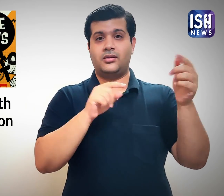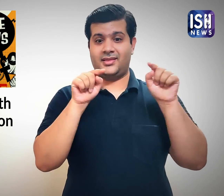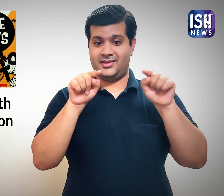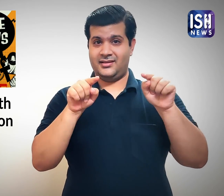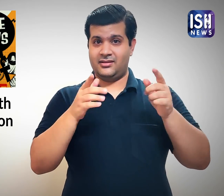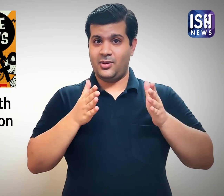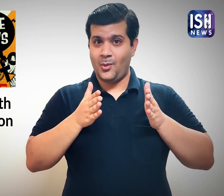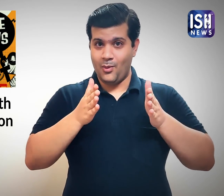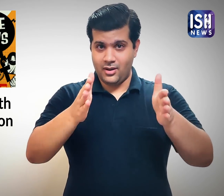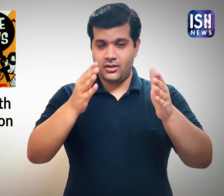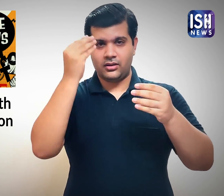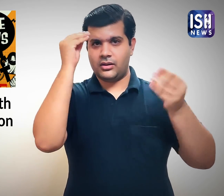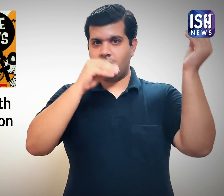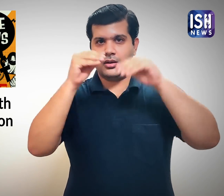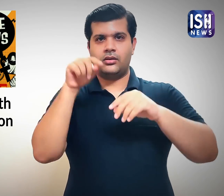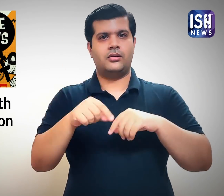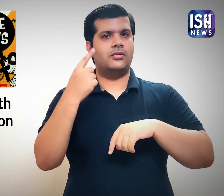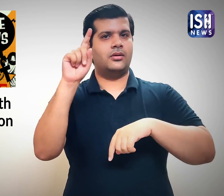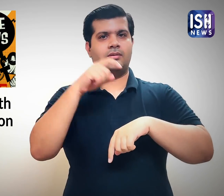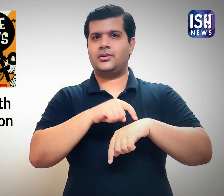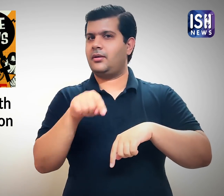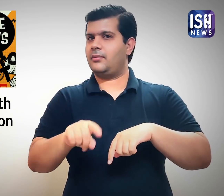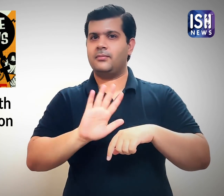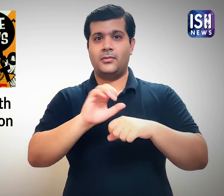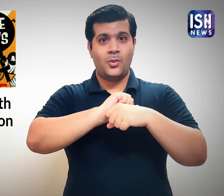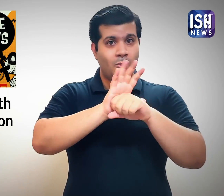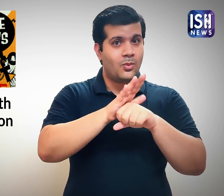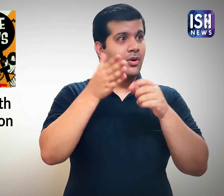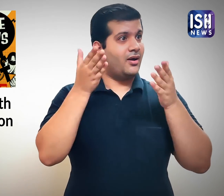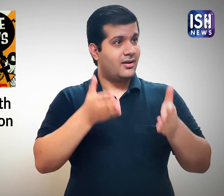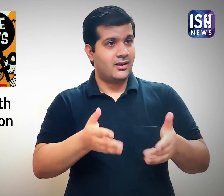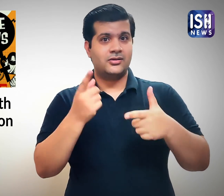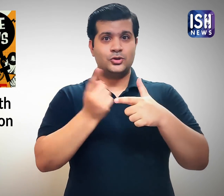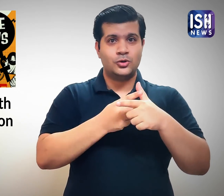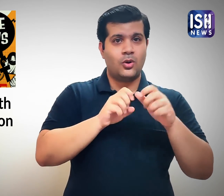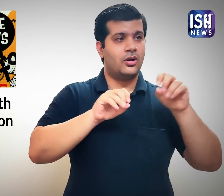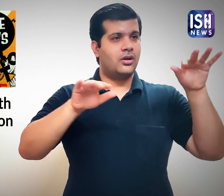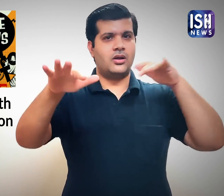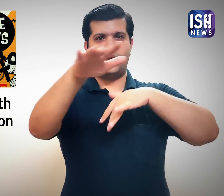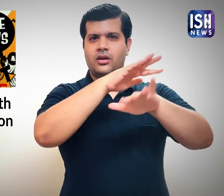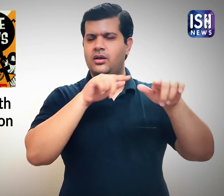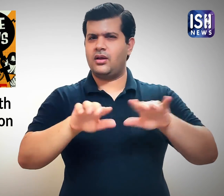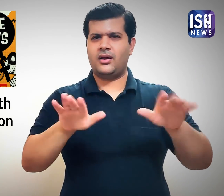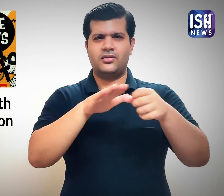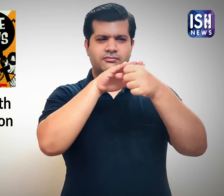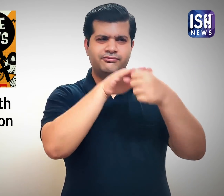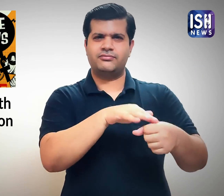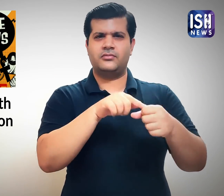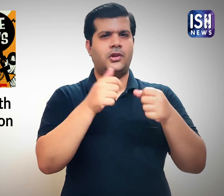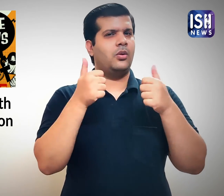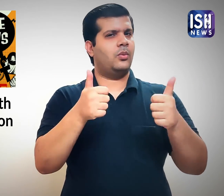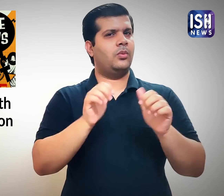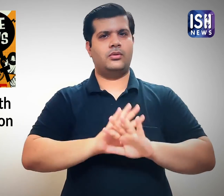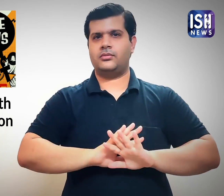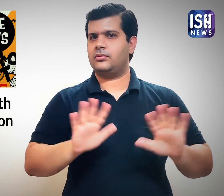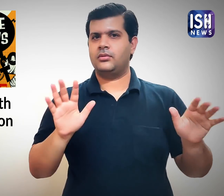This is not the right time to spread false information, jokes and oppress people during the COVID outbreak.